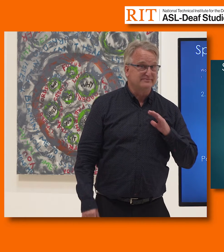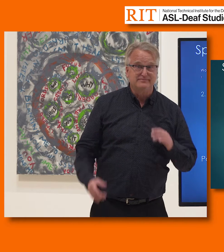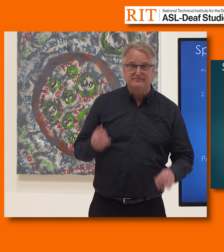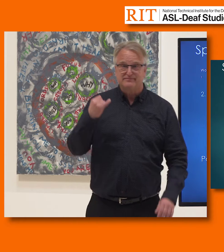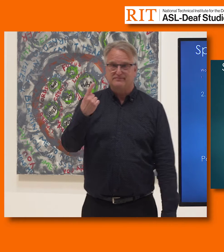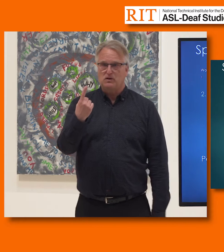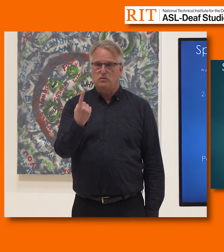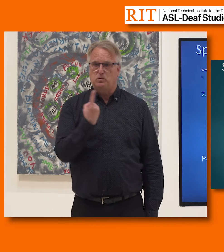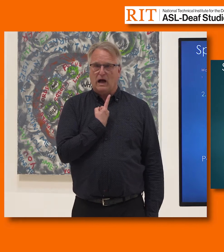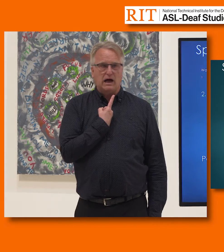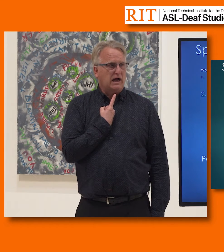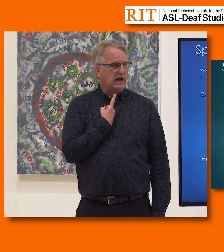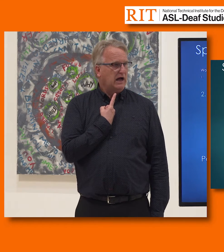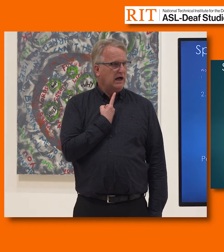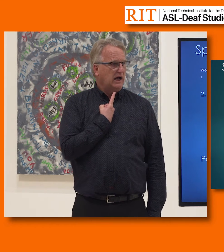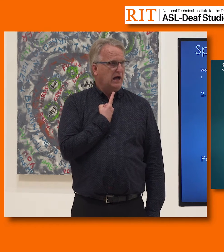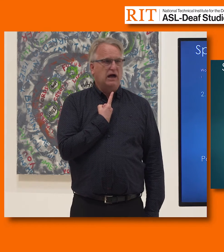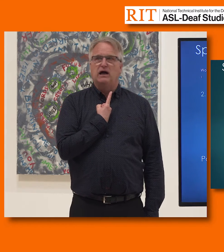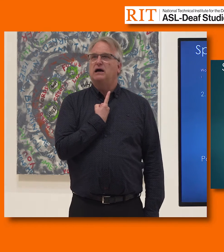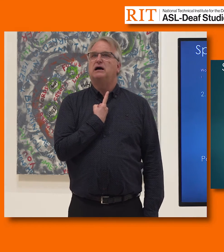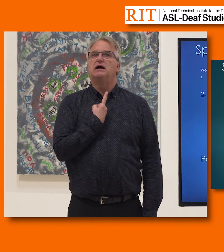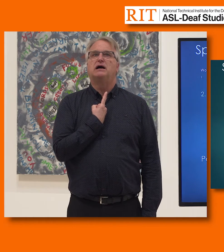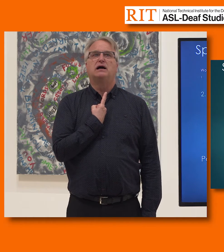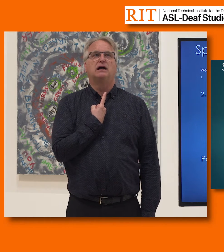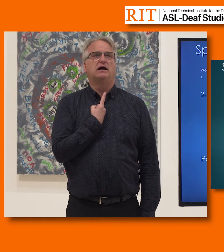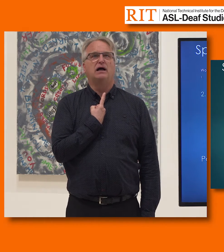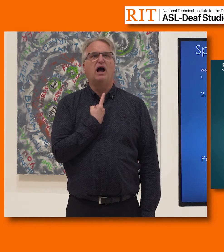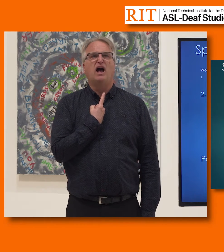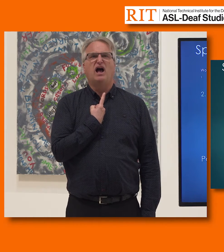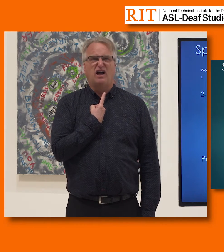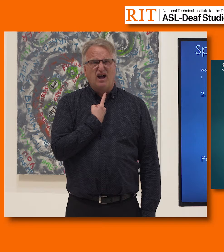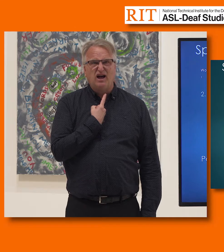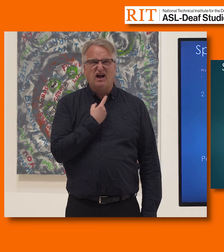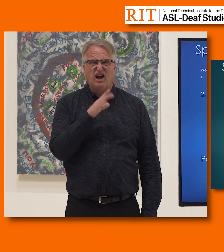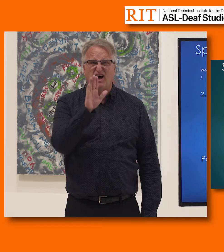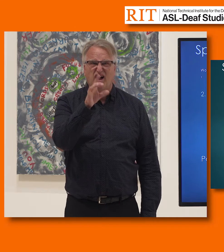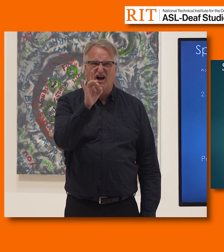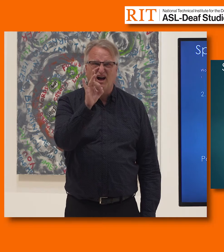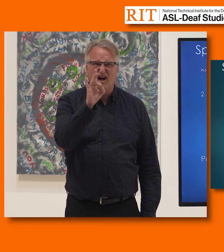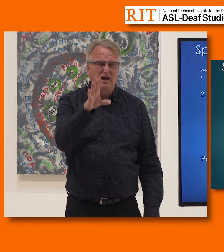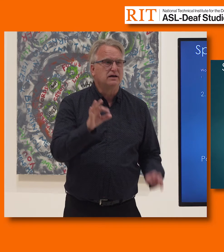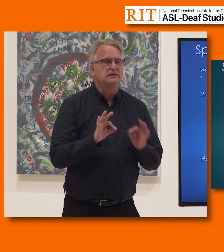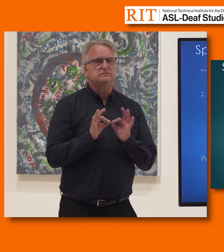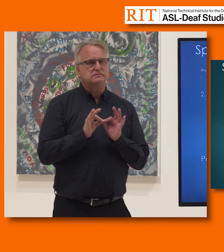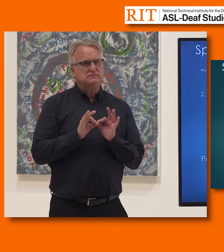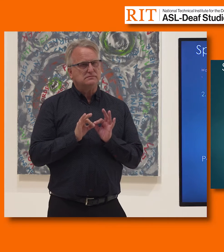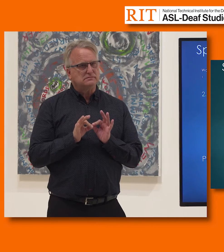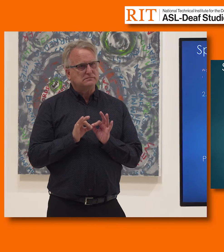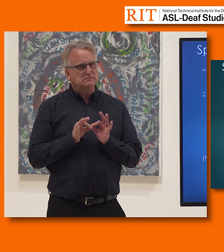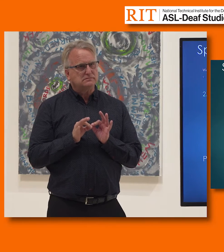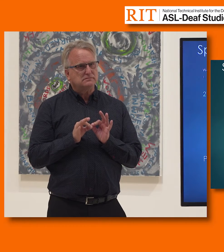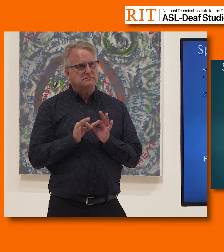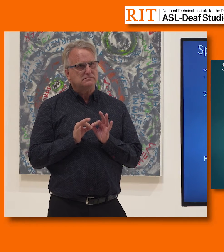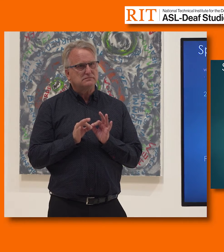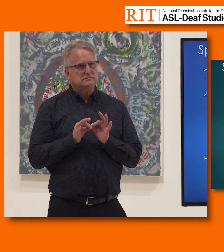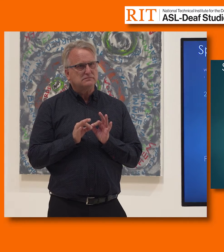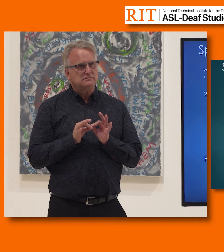This is a great speaker. That's wonderful if we're together, but if you're the sole person in the audience working through an interpreted situation